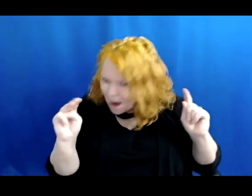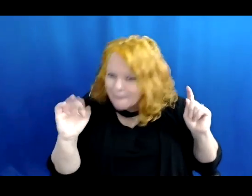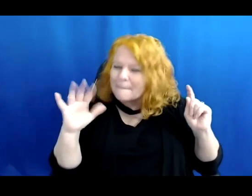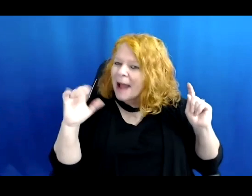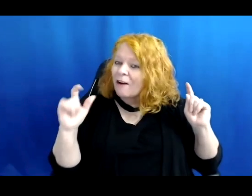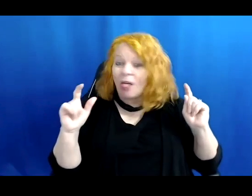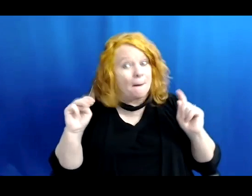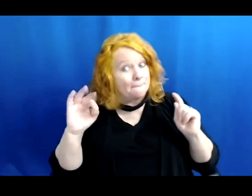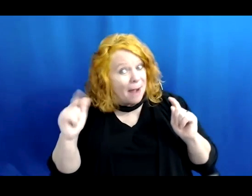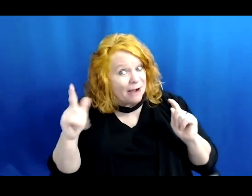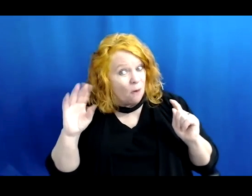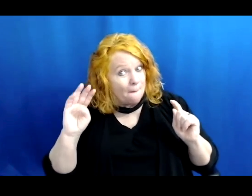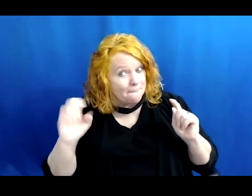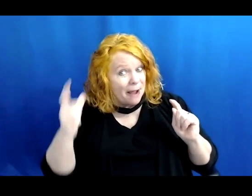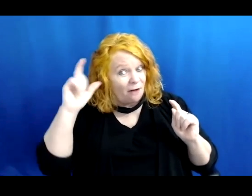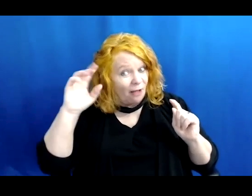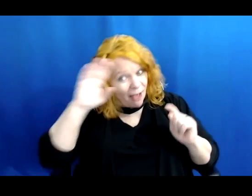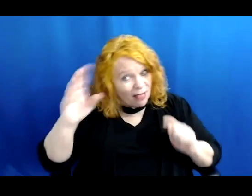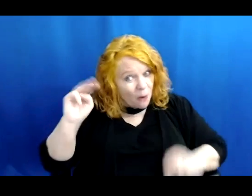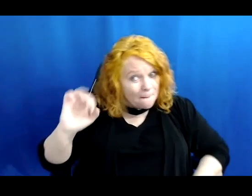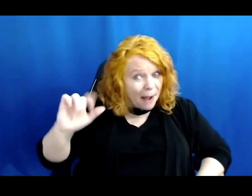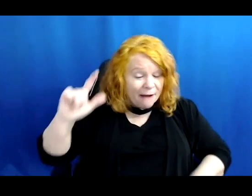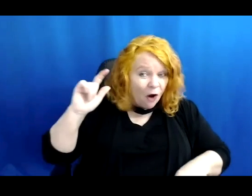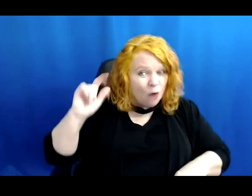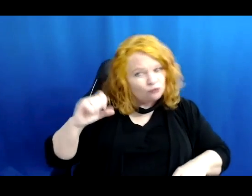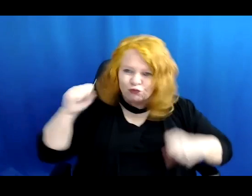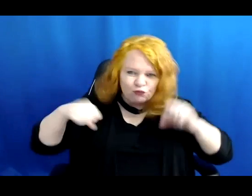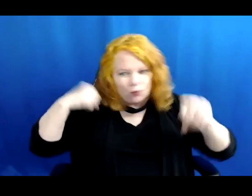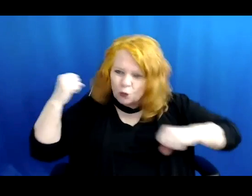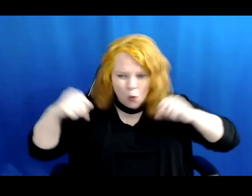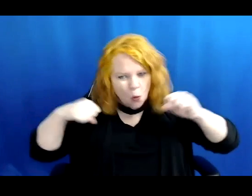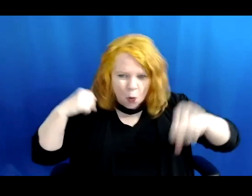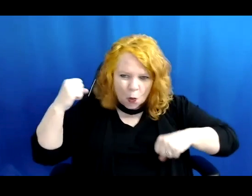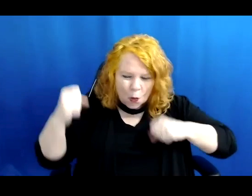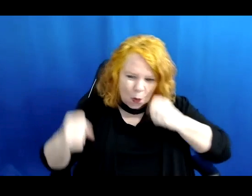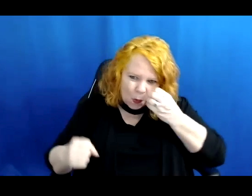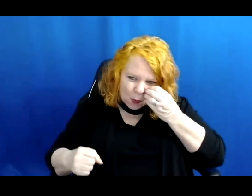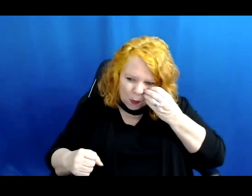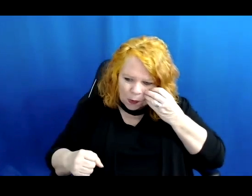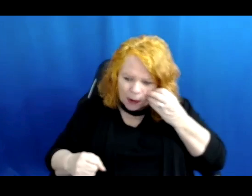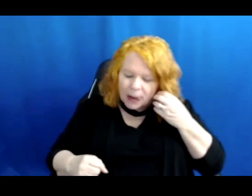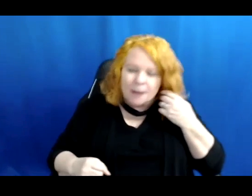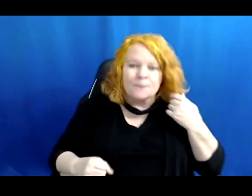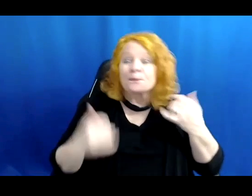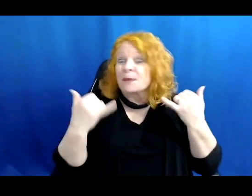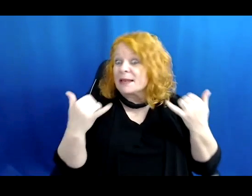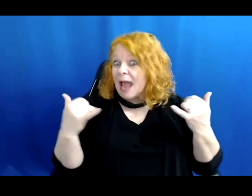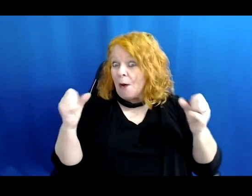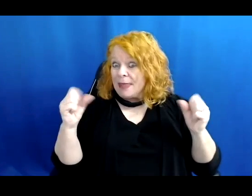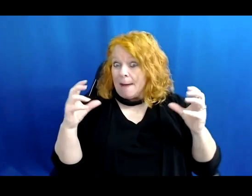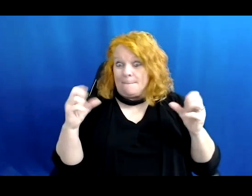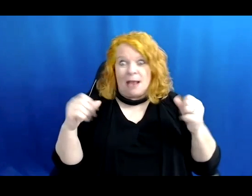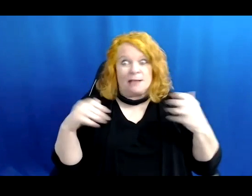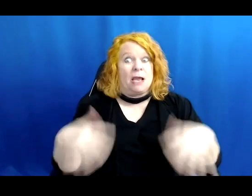Michael Michael, hello Michael. WOOH. WOOH. WOOH.